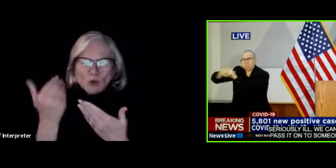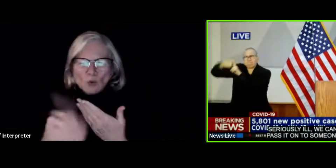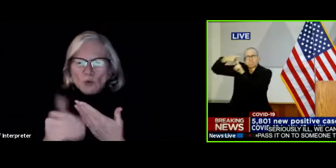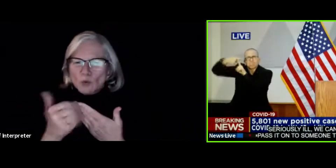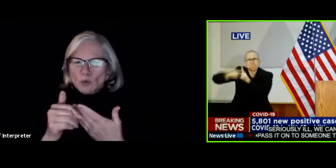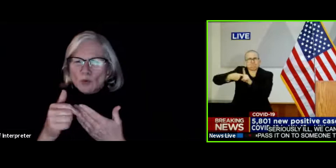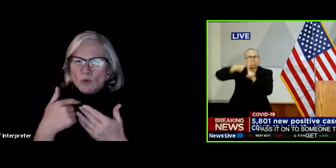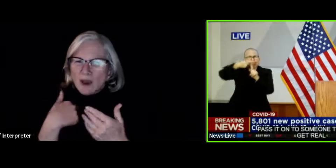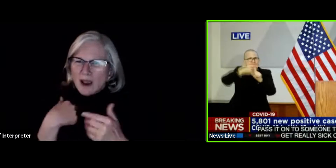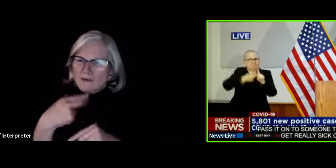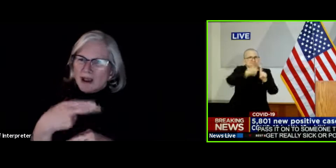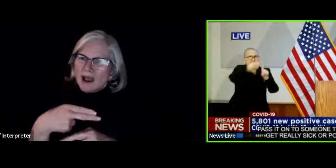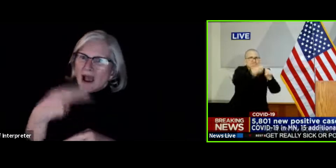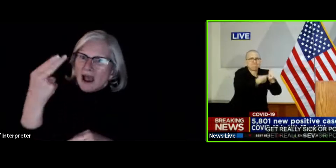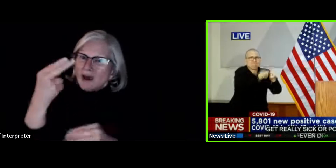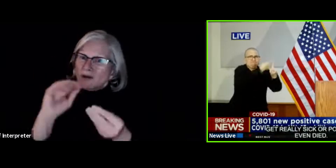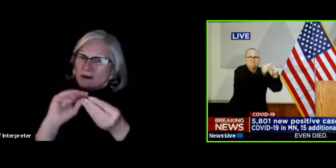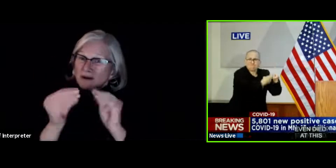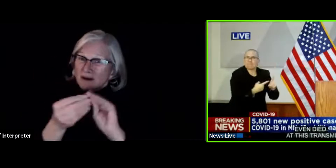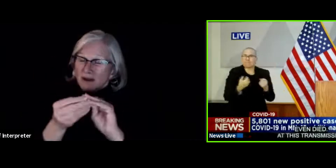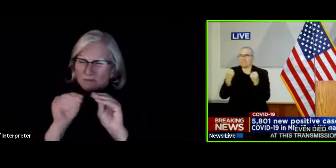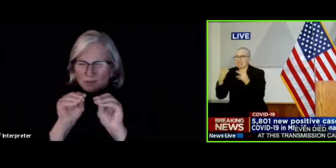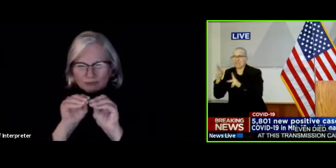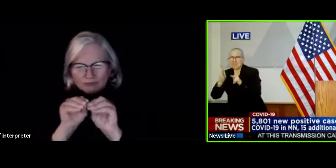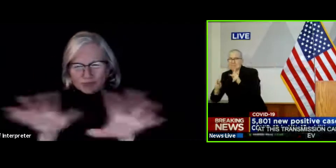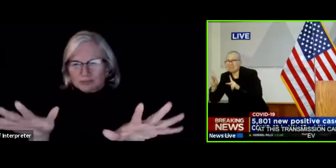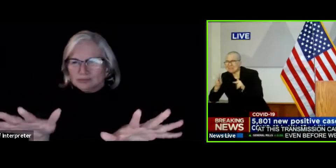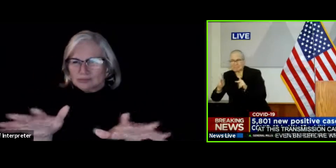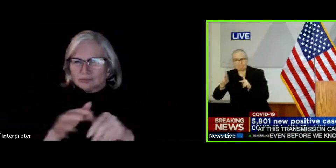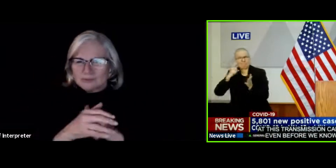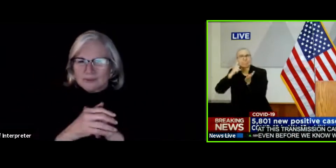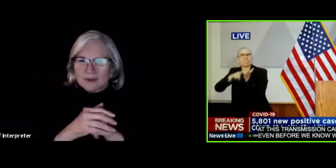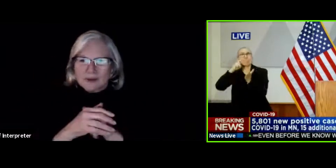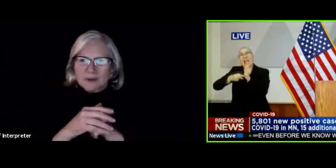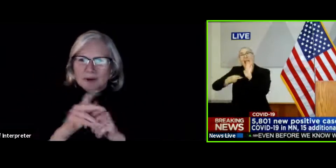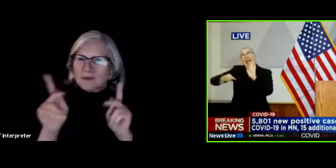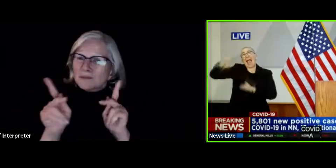THAN WE THOUGHTS AT THE BEGINNING. ALL THIS MEANS THAT DISMISSING THE RISKS OF COVID